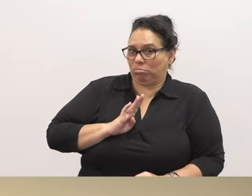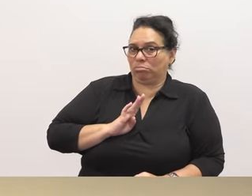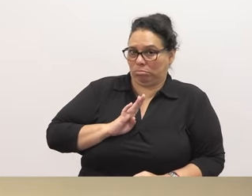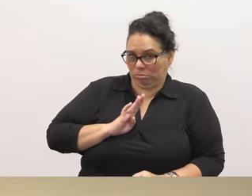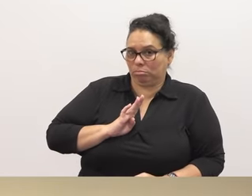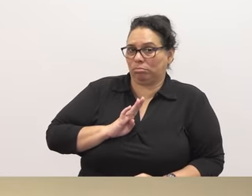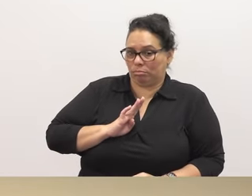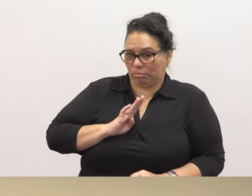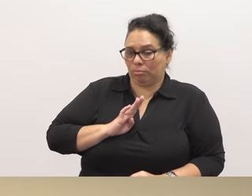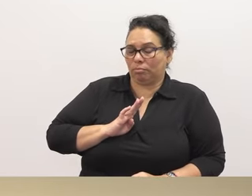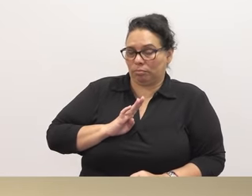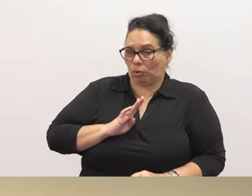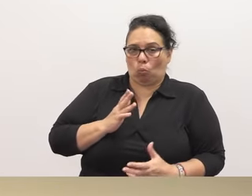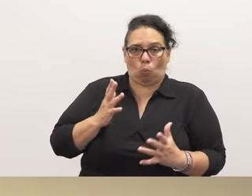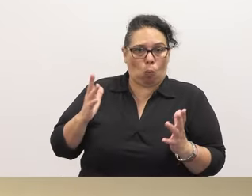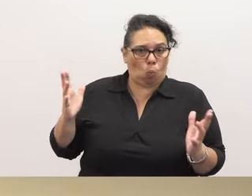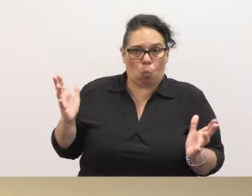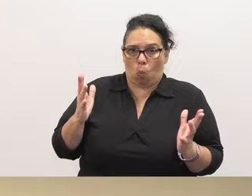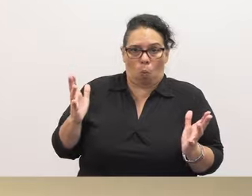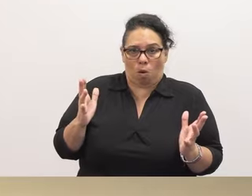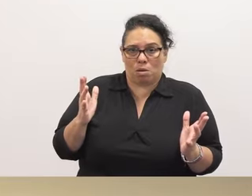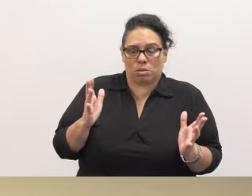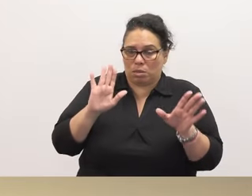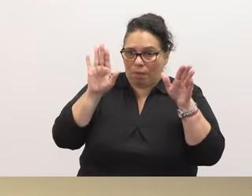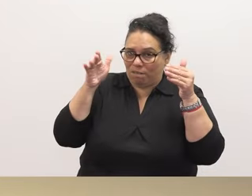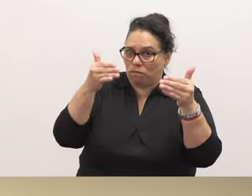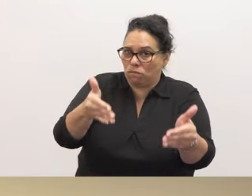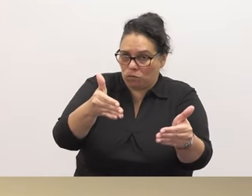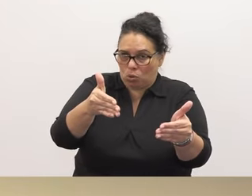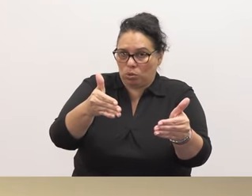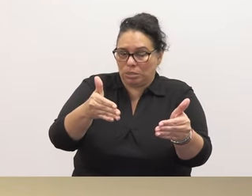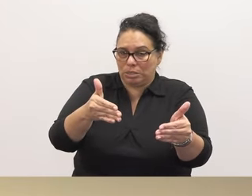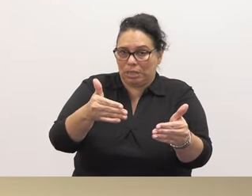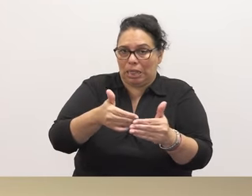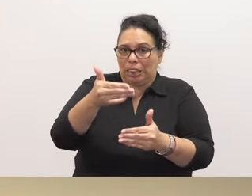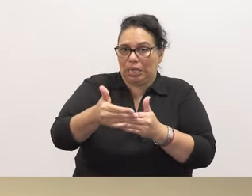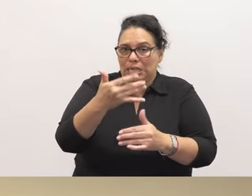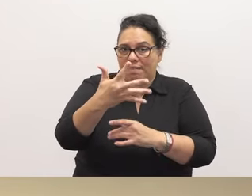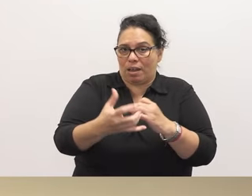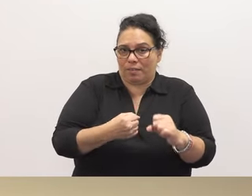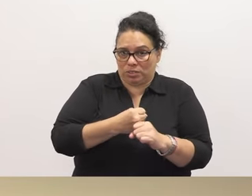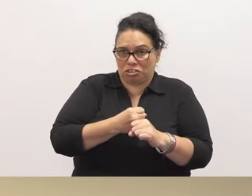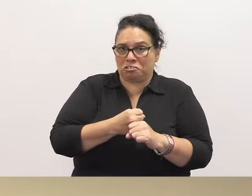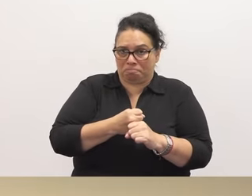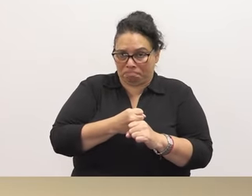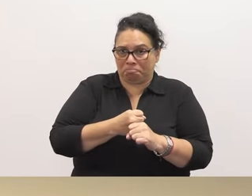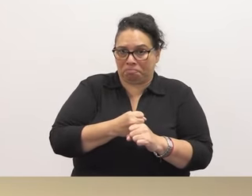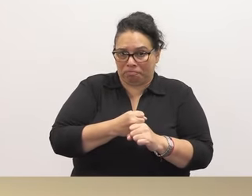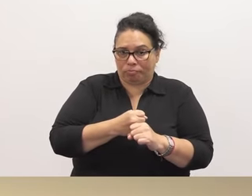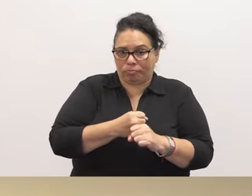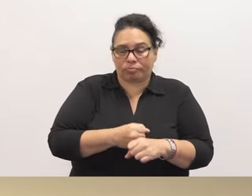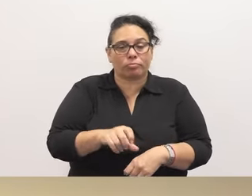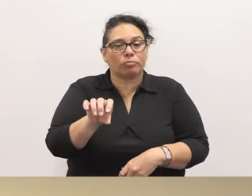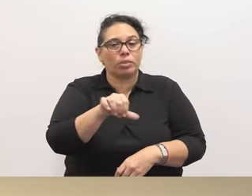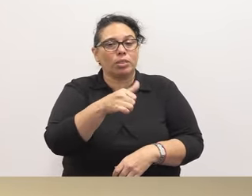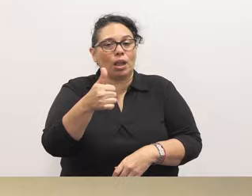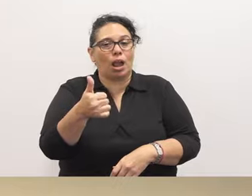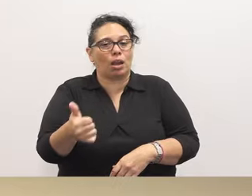what is going to be our obsessive focus over the next five years? The one other preamble that I'll offer you